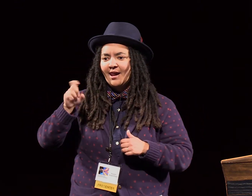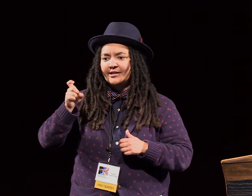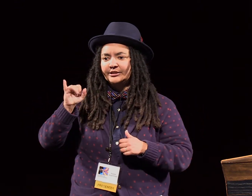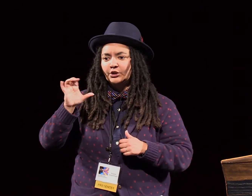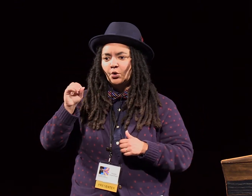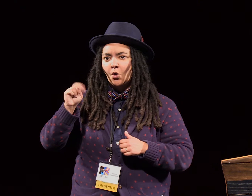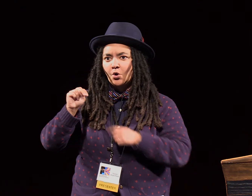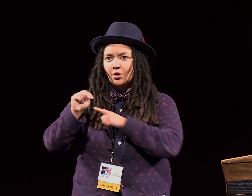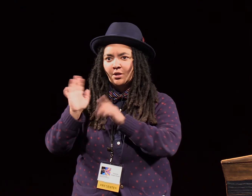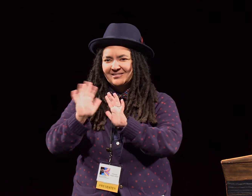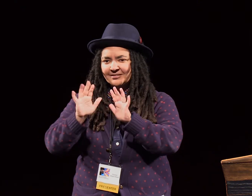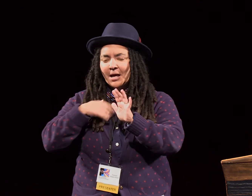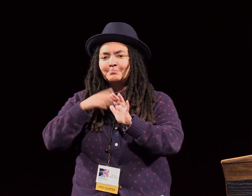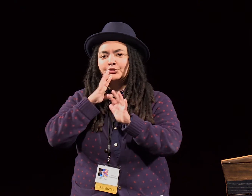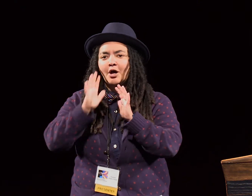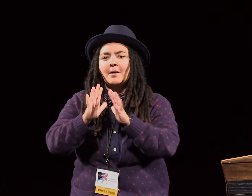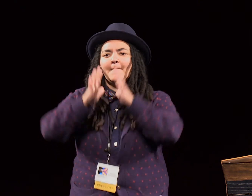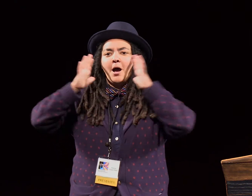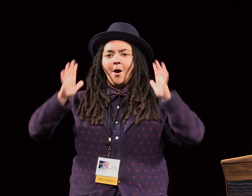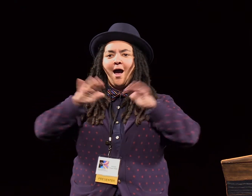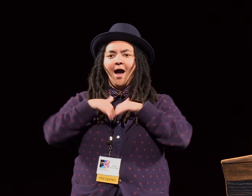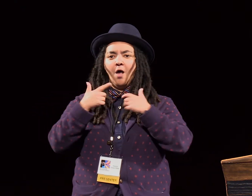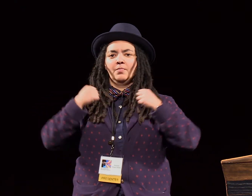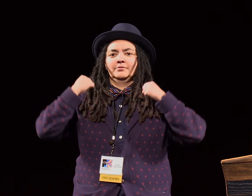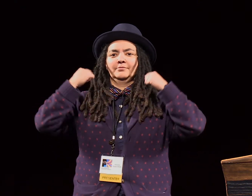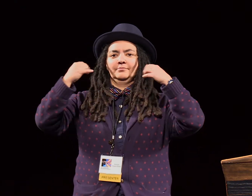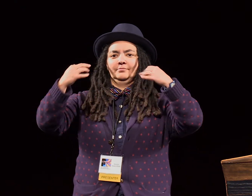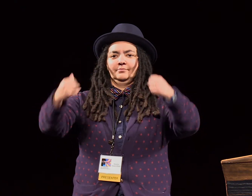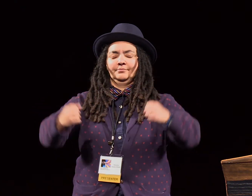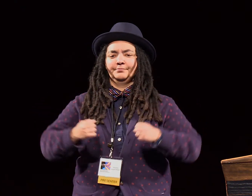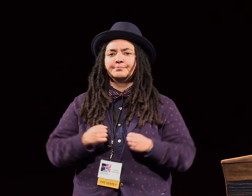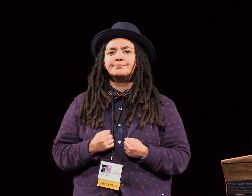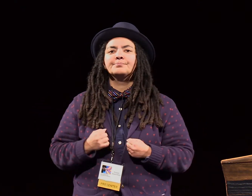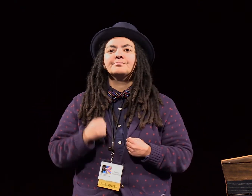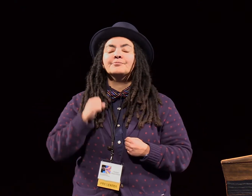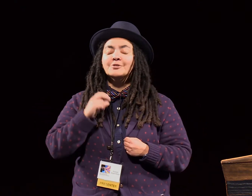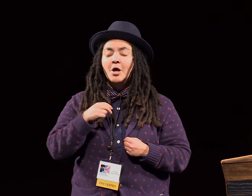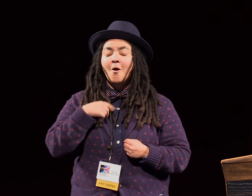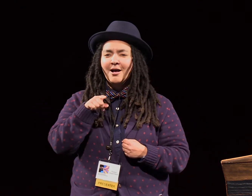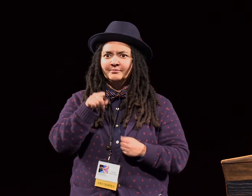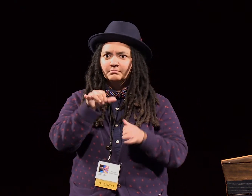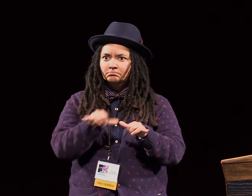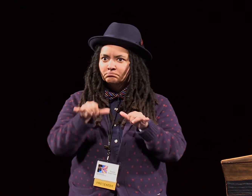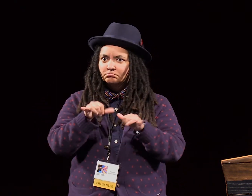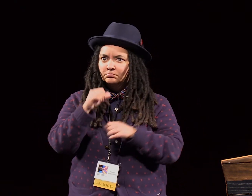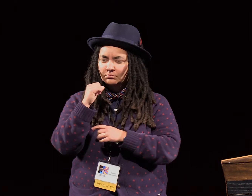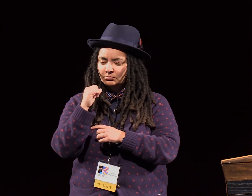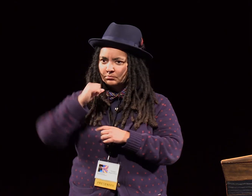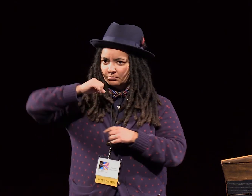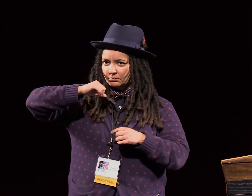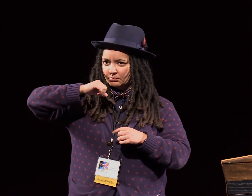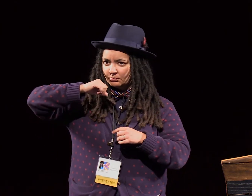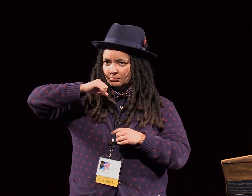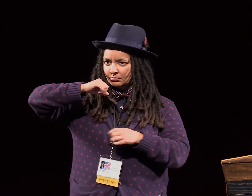I mean, the overall picture. Don't get stuck on the lexicon. Look at the overall sign